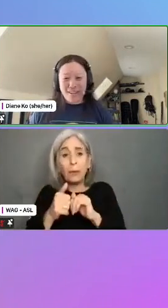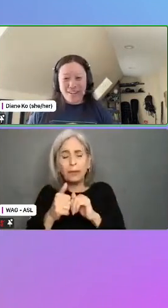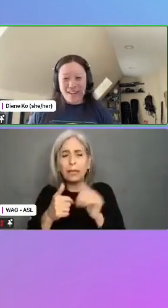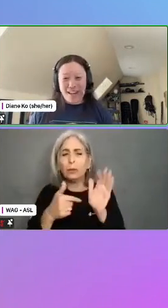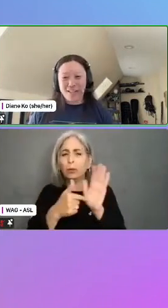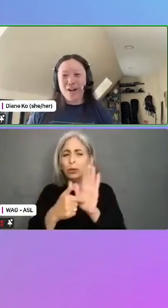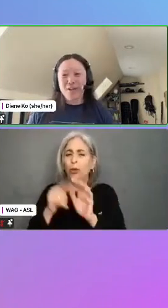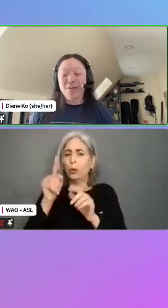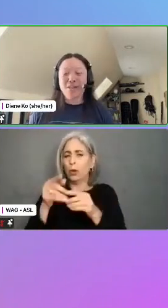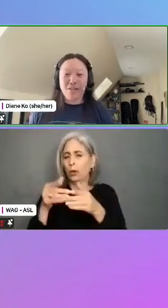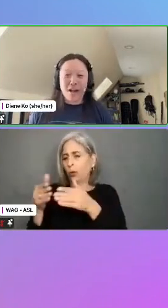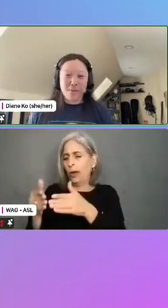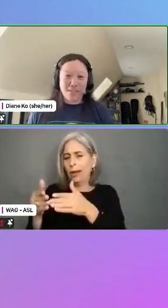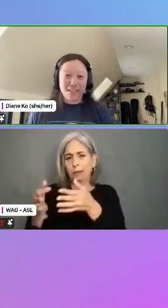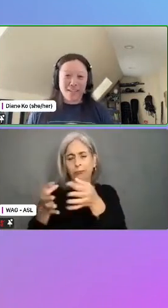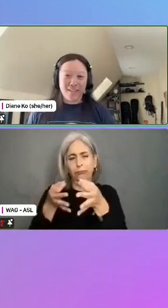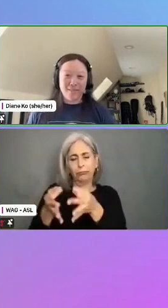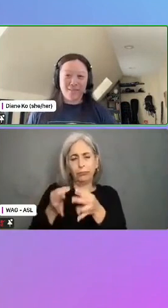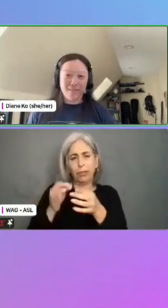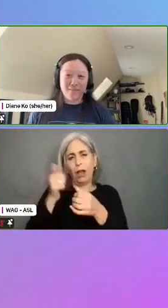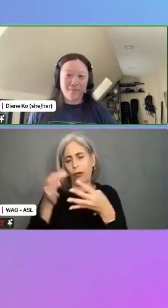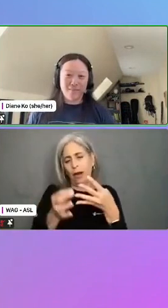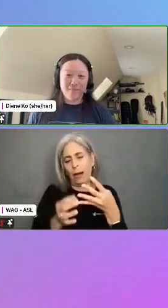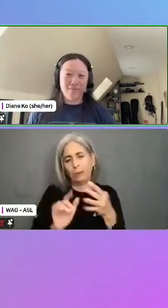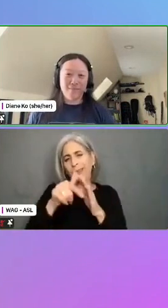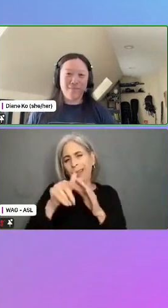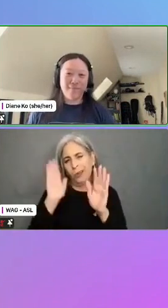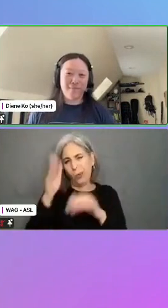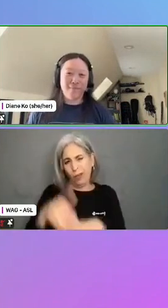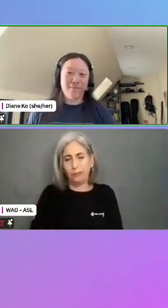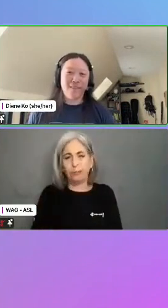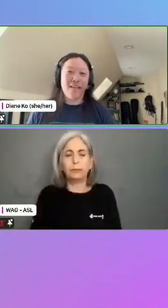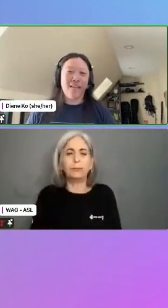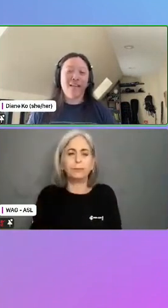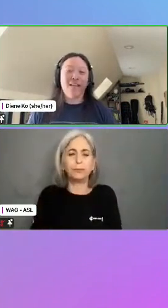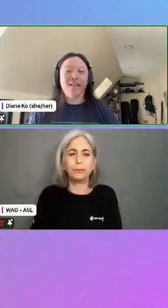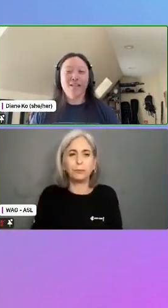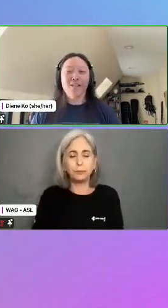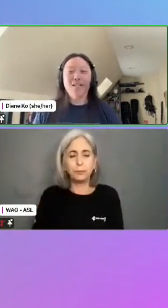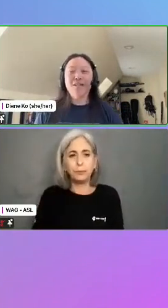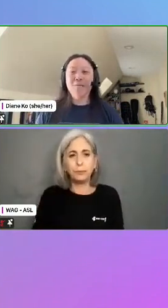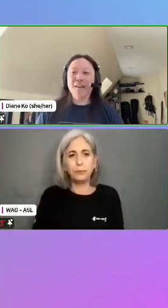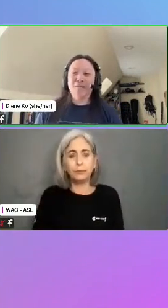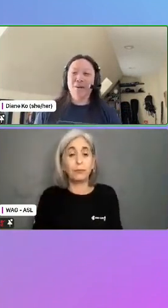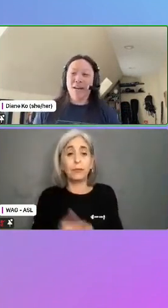and use a double with the HTML amber sampt for a diva containing the Warning of manager and the arrow text